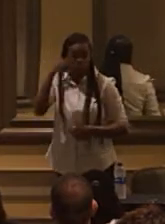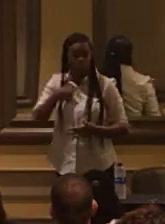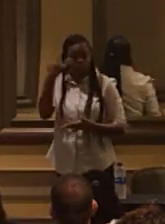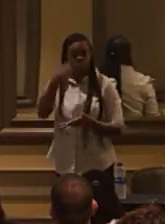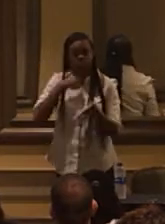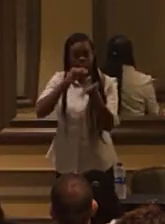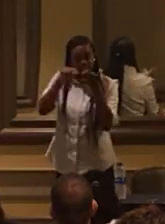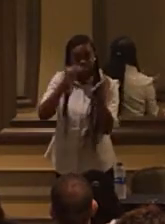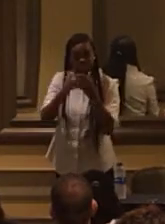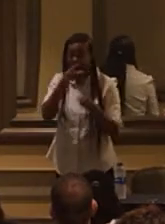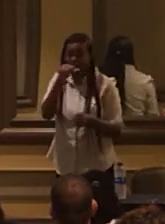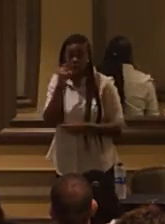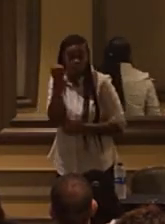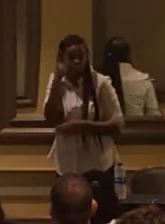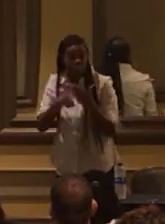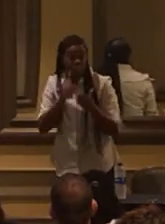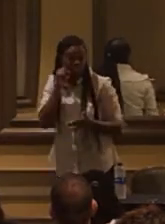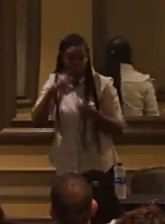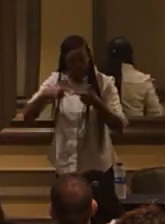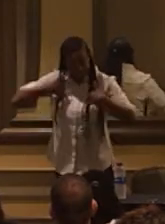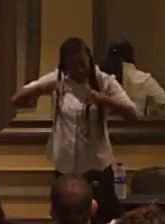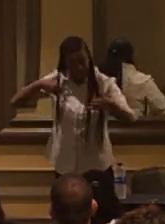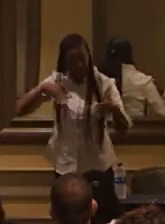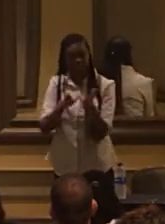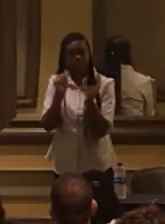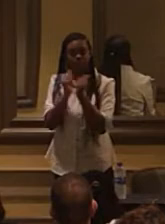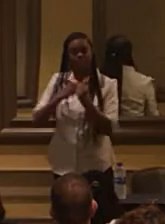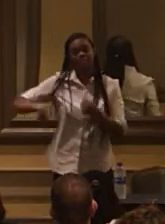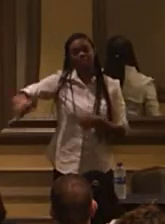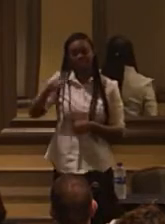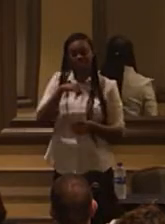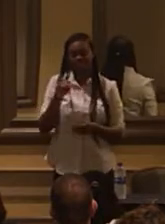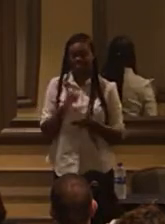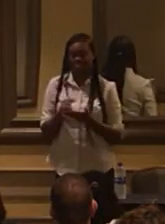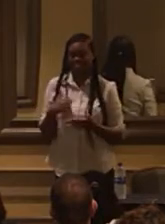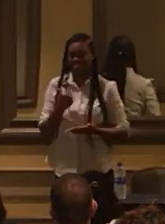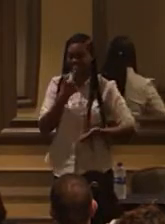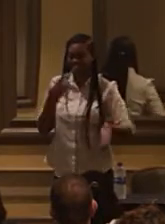And really me being with people that don't sign and hearing people is easy for me .